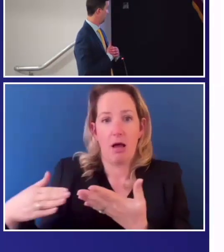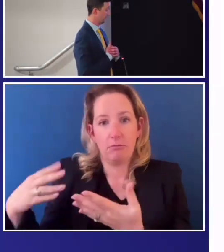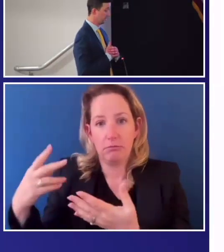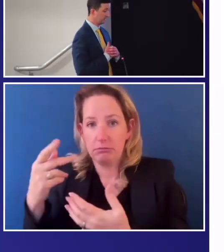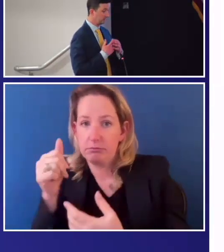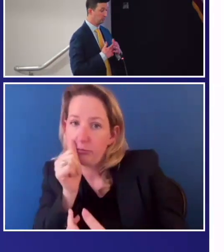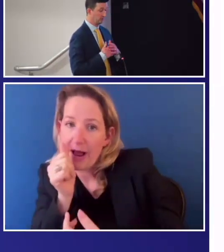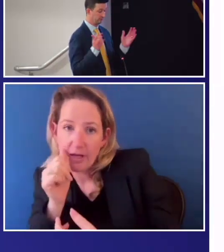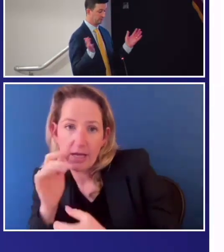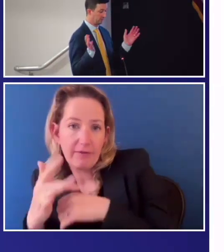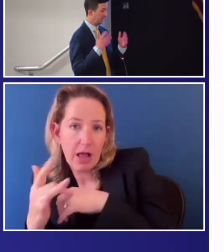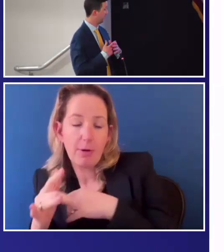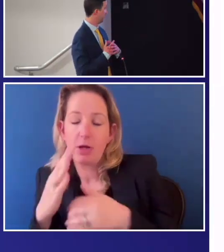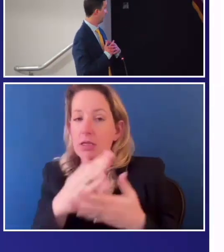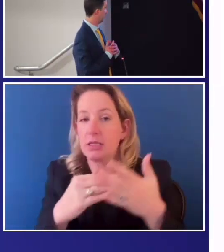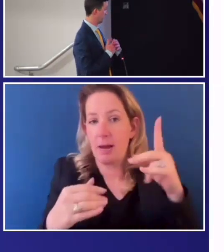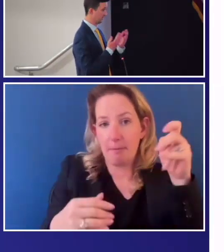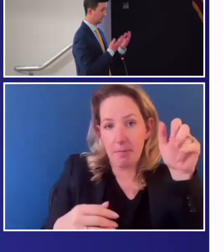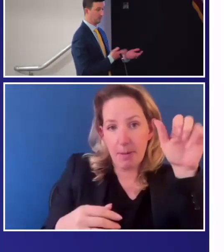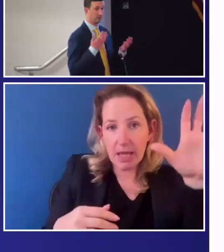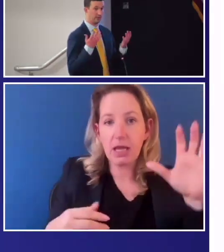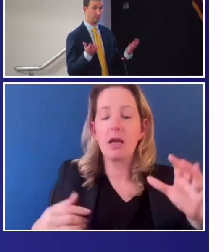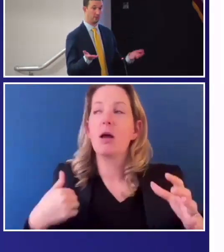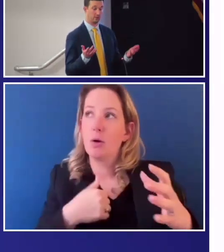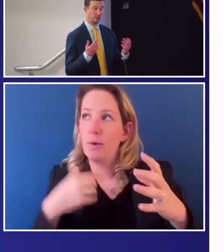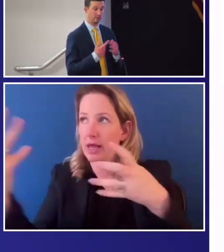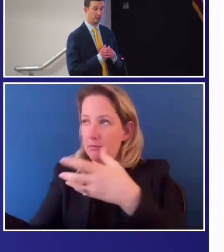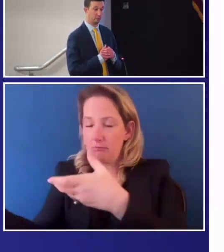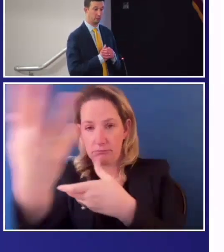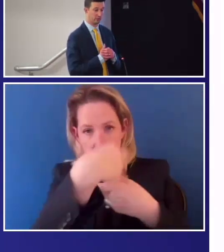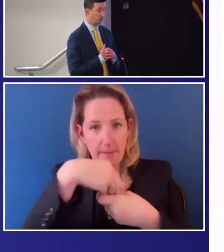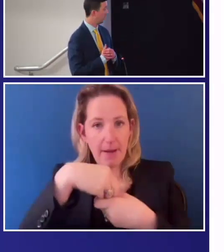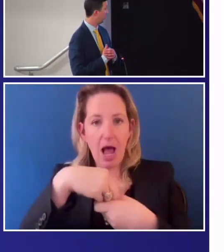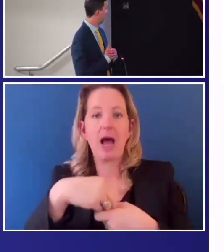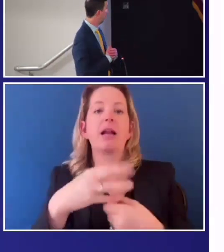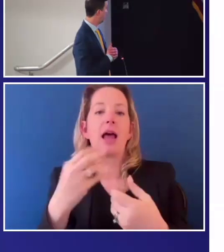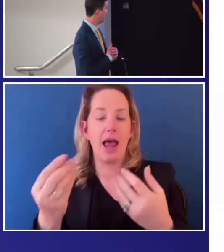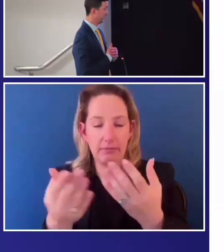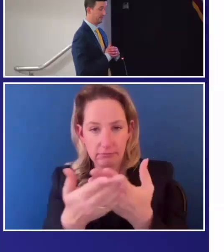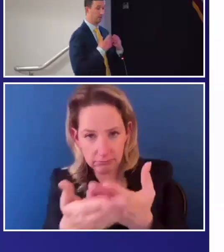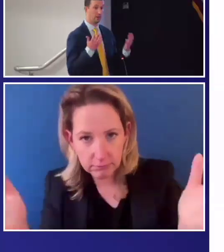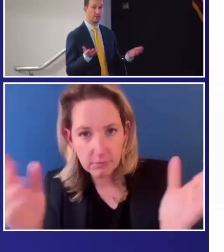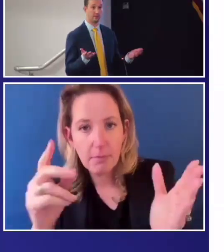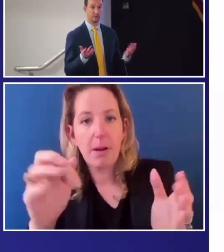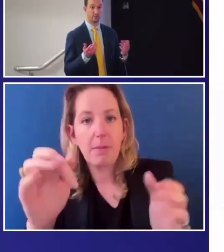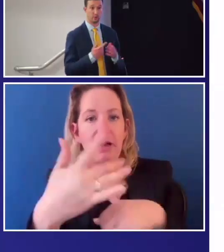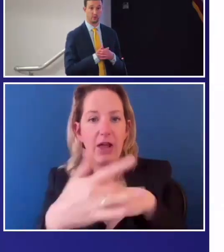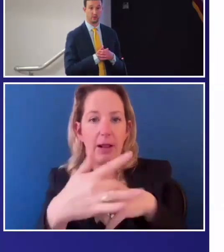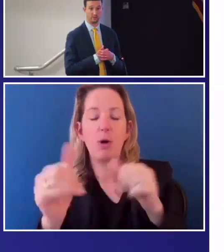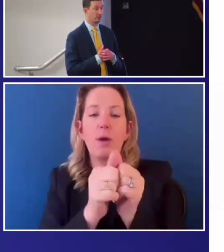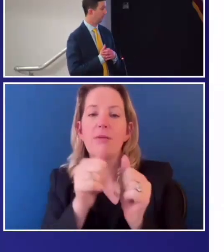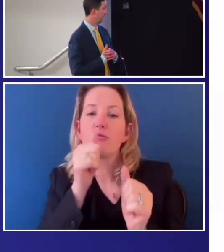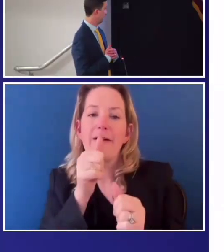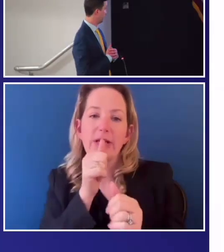privately. We've combined those data sources and put it out publicly available for you all with privacy protocols in place